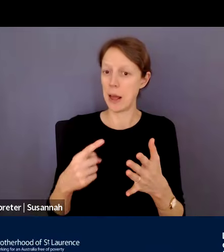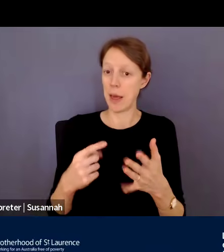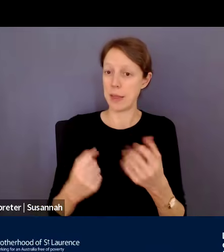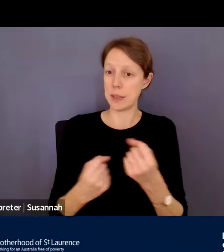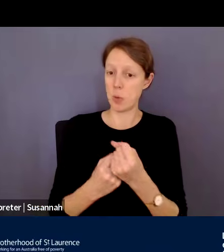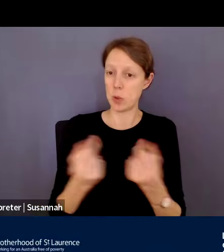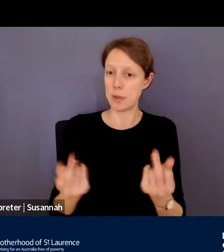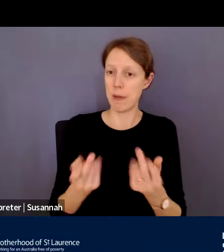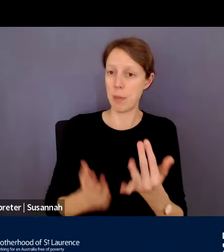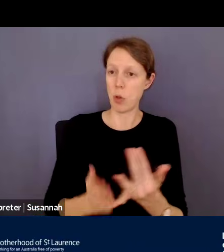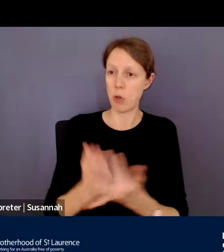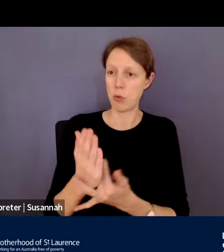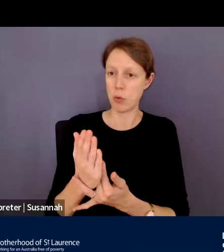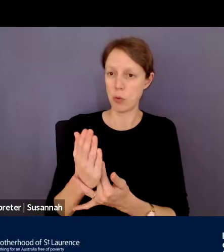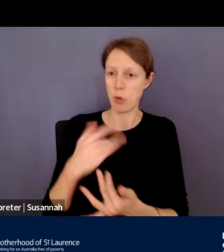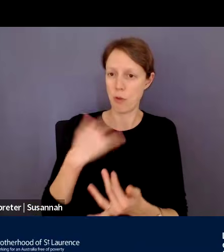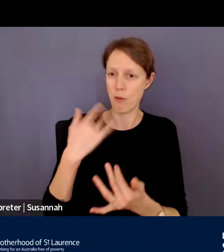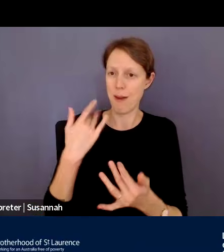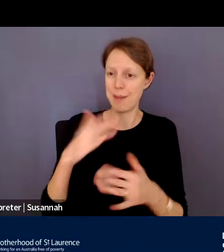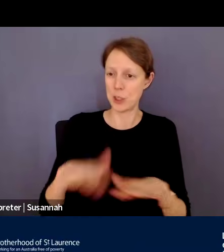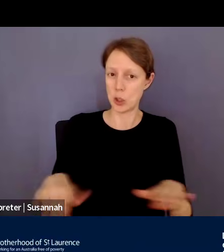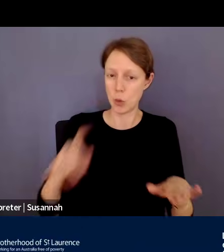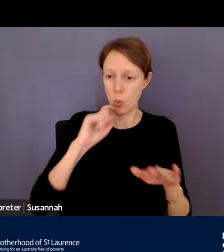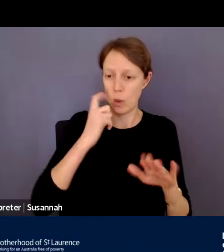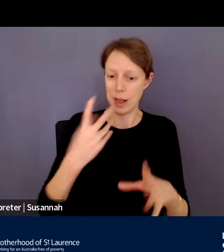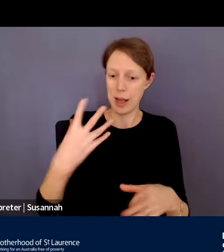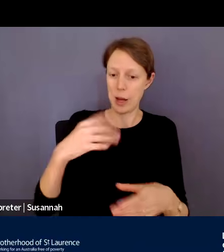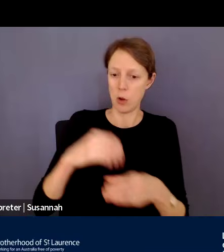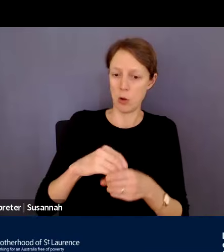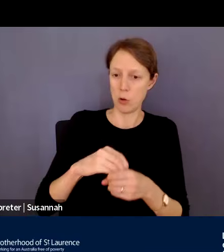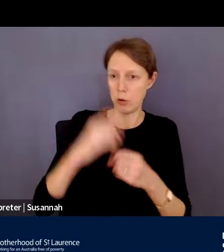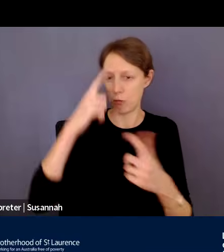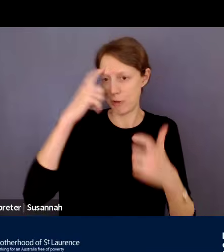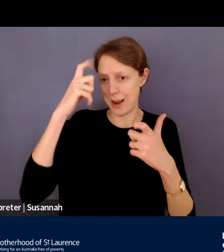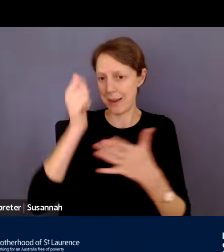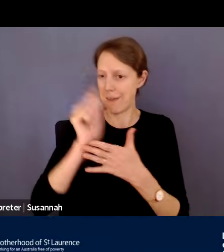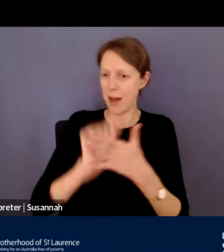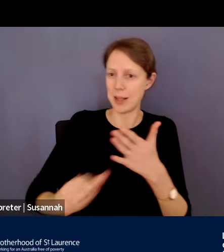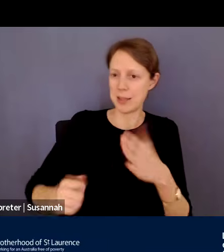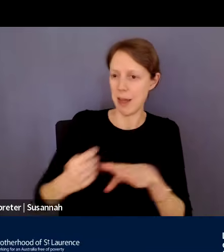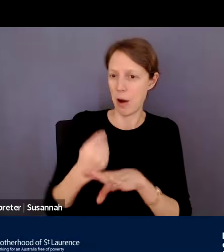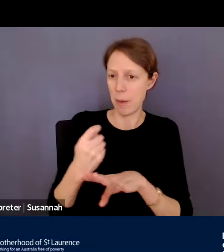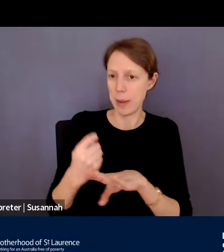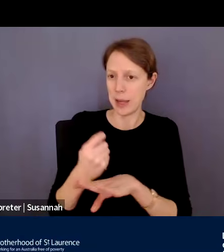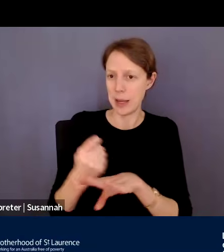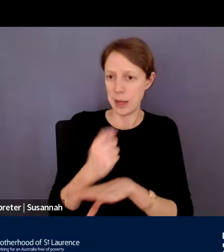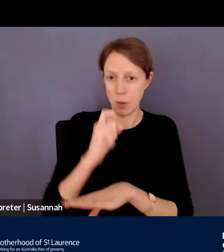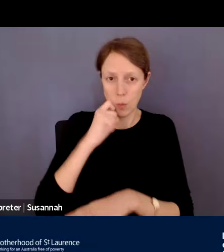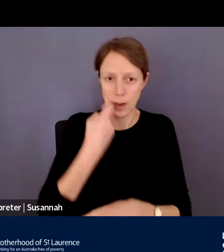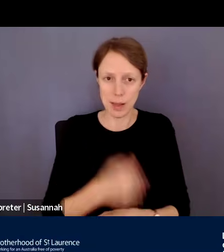include rich neurodevelopmental inputs of creative arts therapies? Quite a specific question for you.